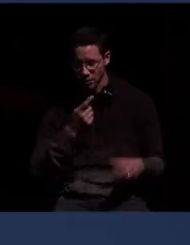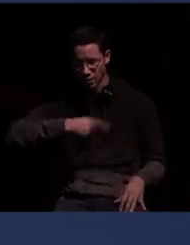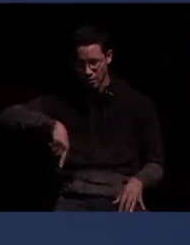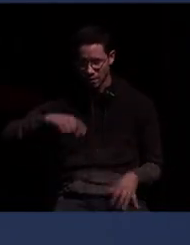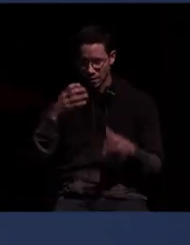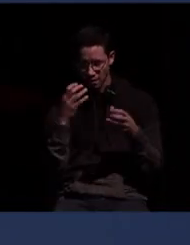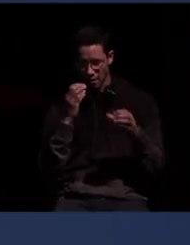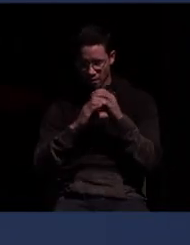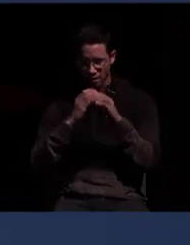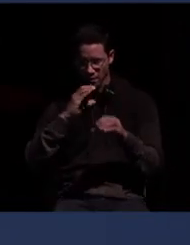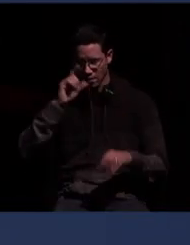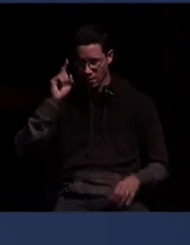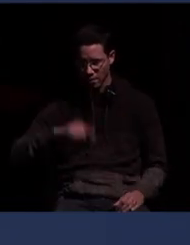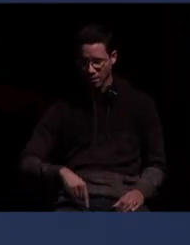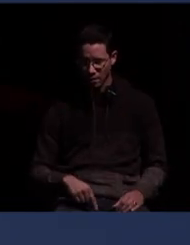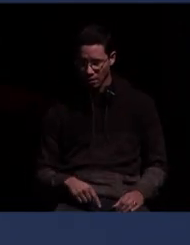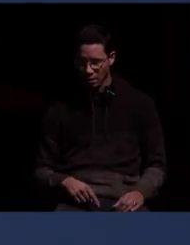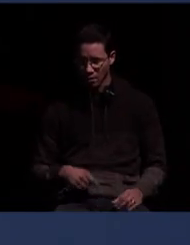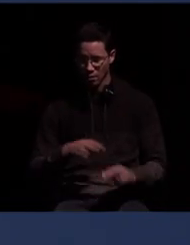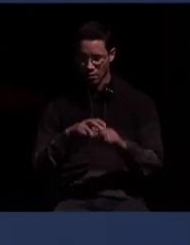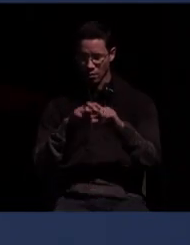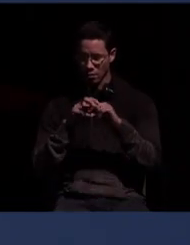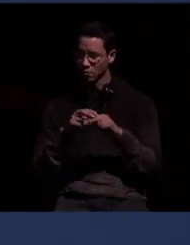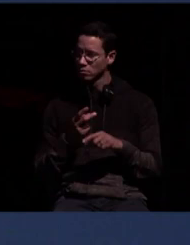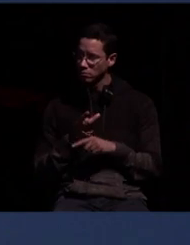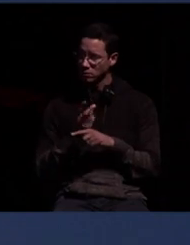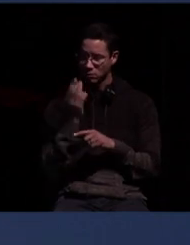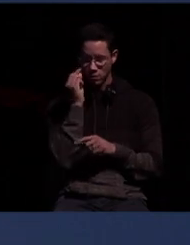Is that the kind of tourism we want to have?